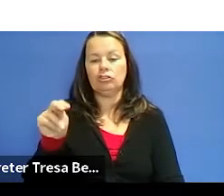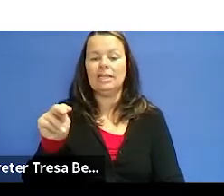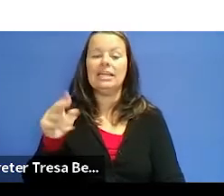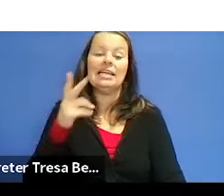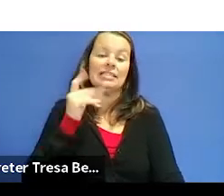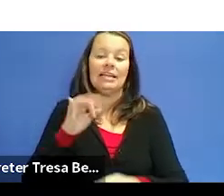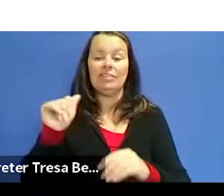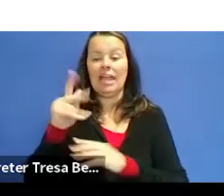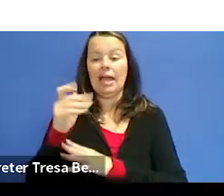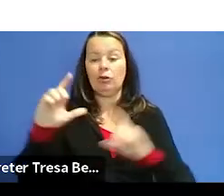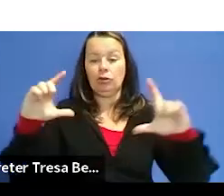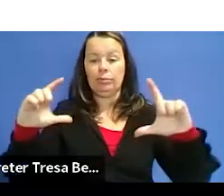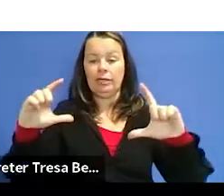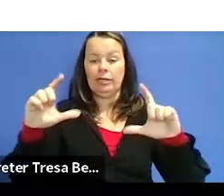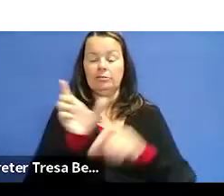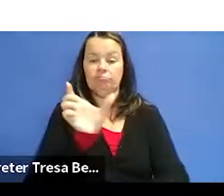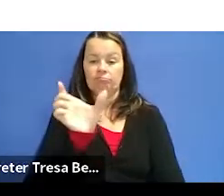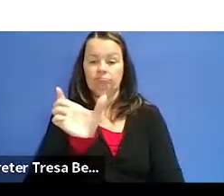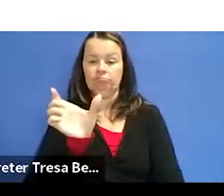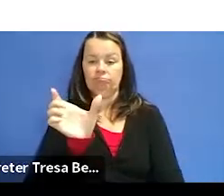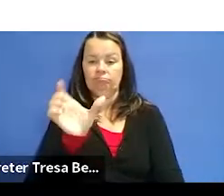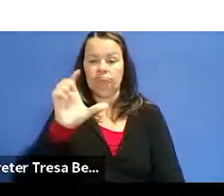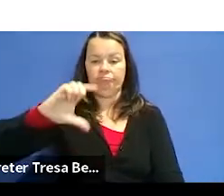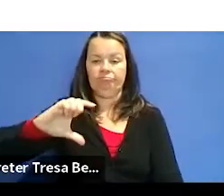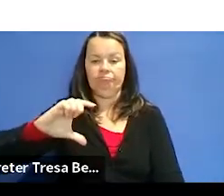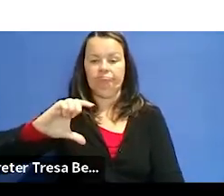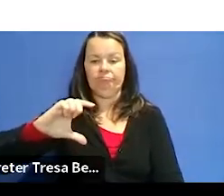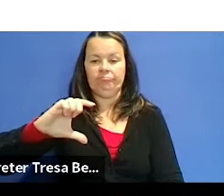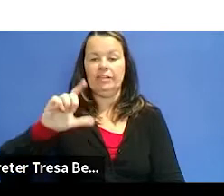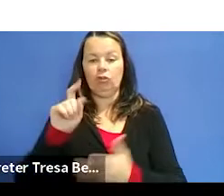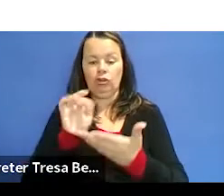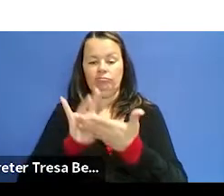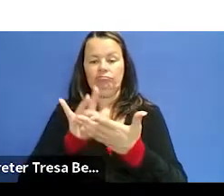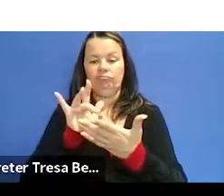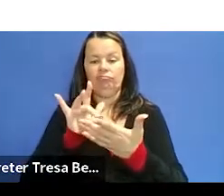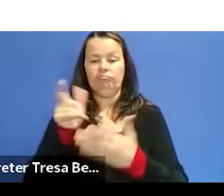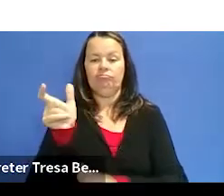Not only viewed portrait or vertically but if the device was held horizontally.